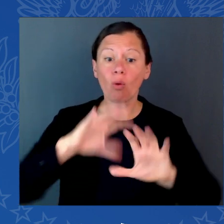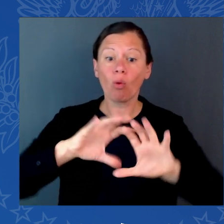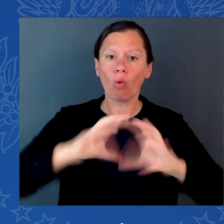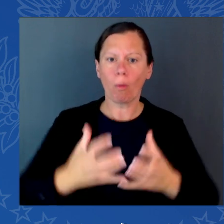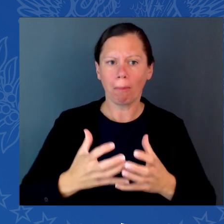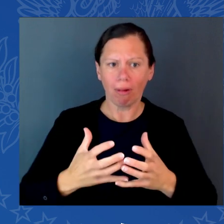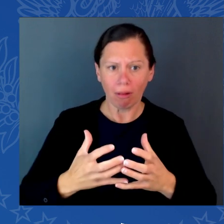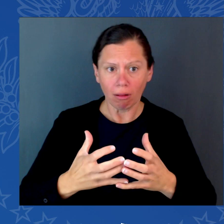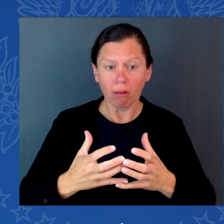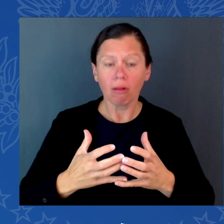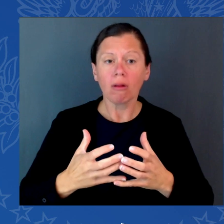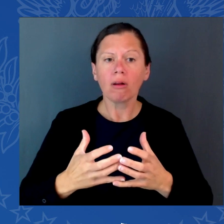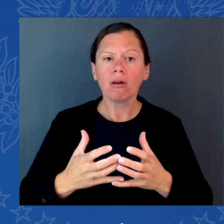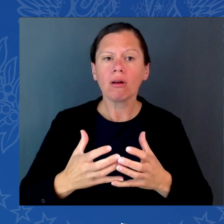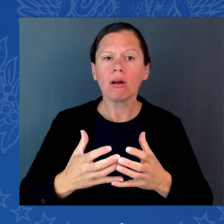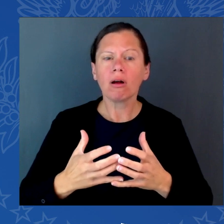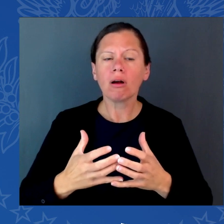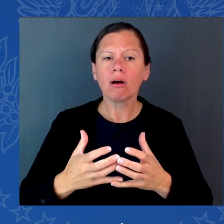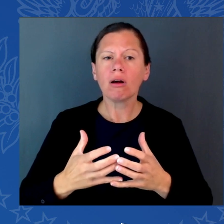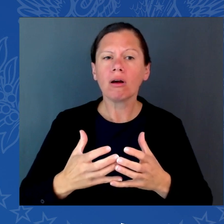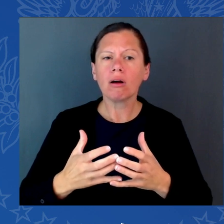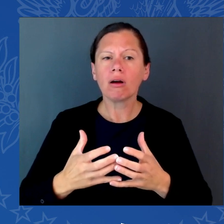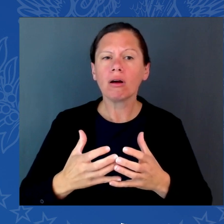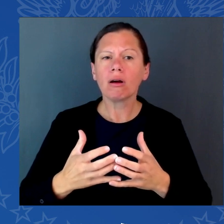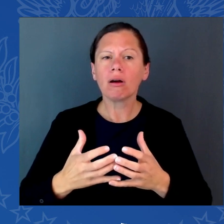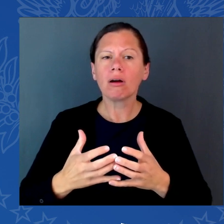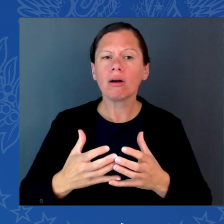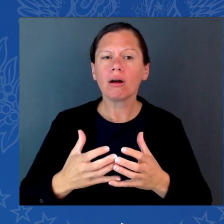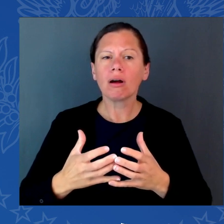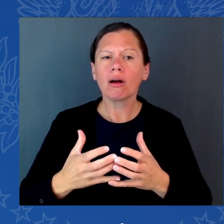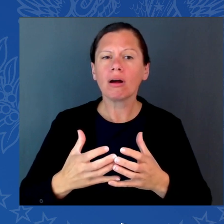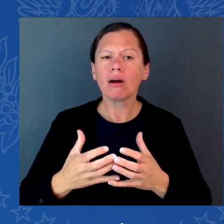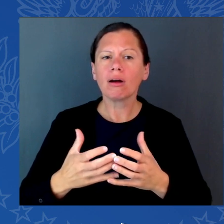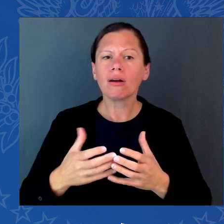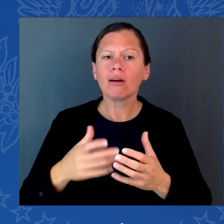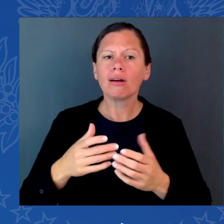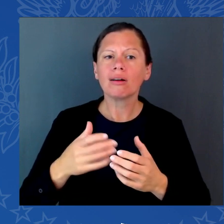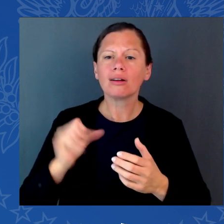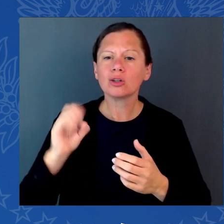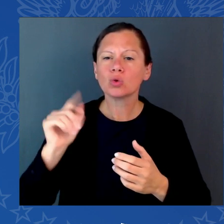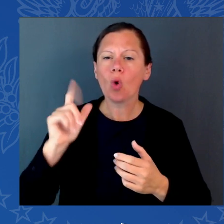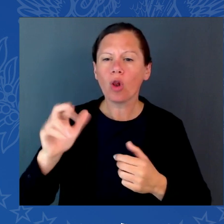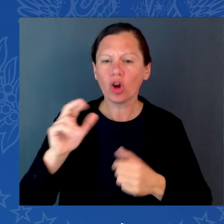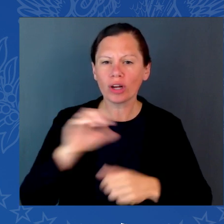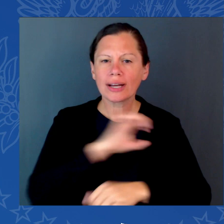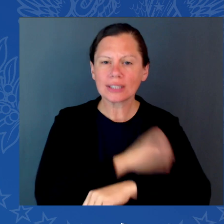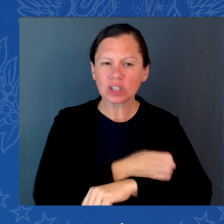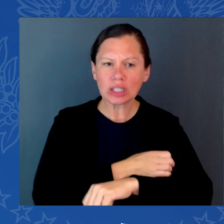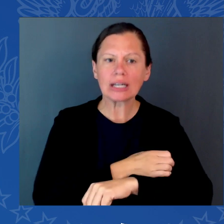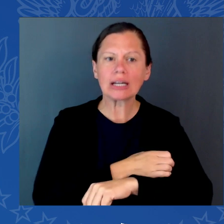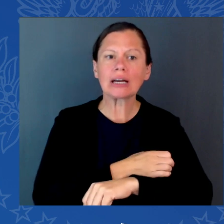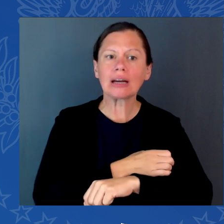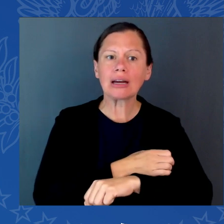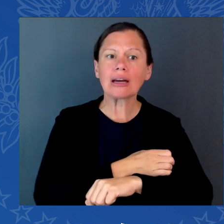an insulin manufacturing facility, an electricity project right here in India. We're continuing to develop economic corridors